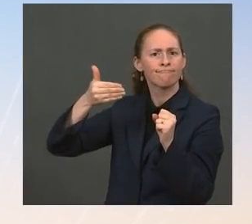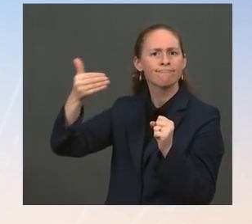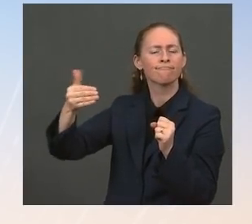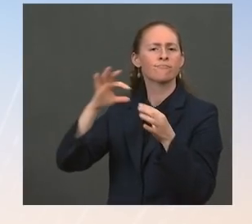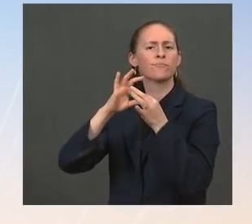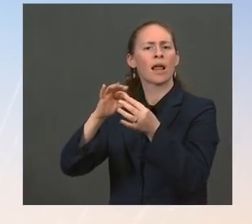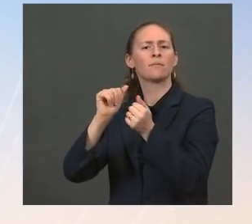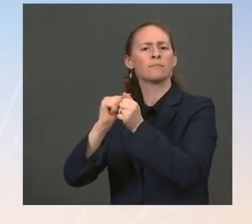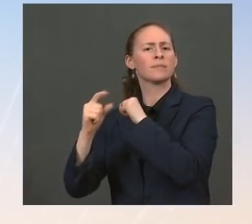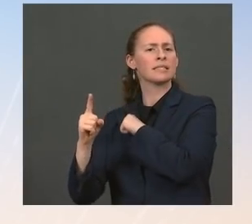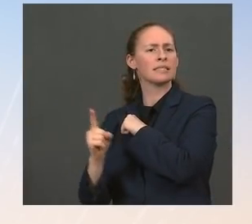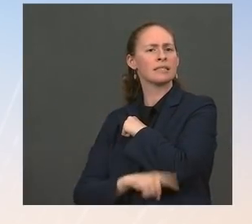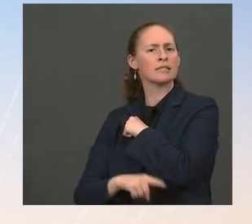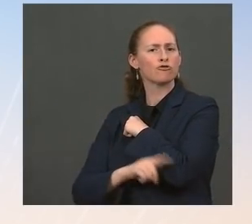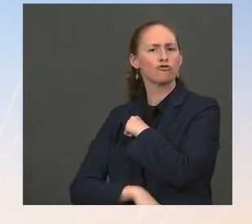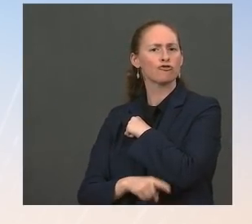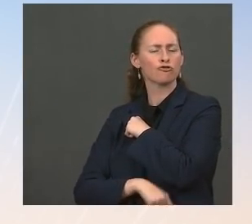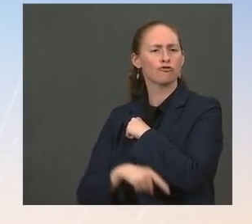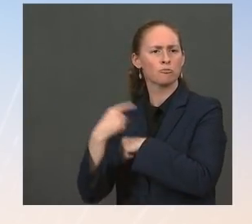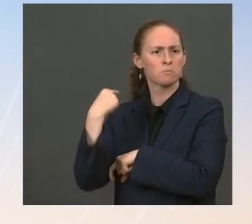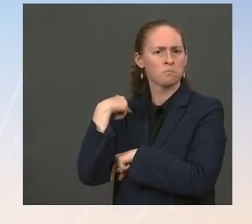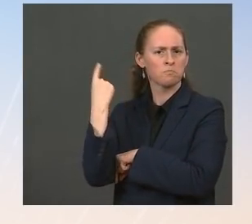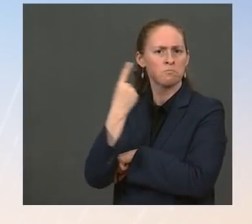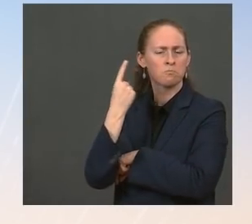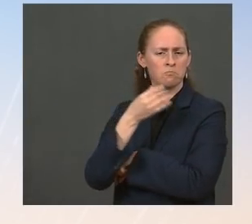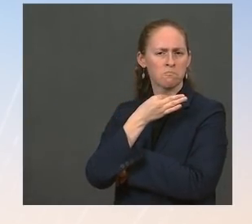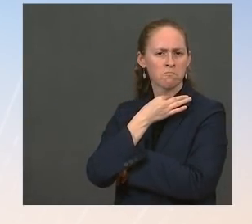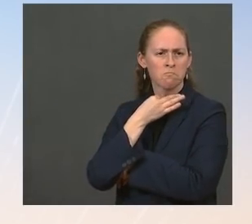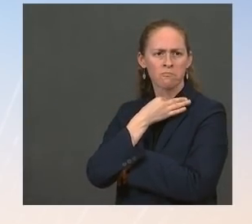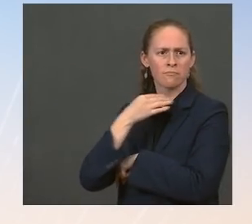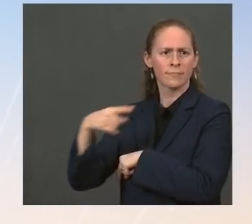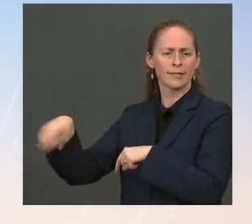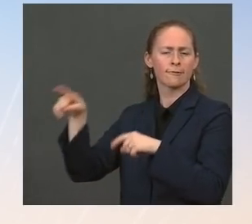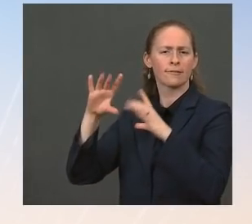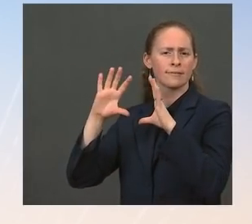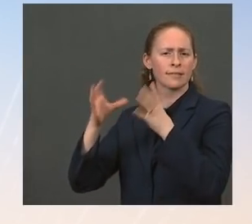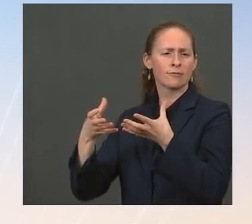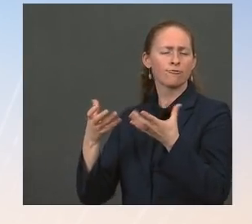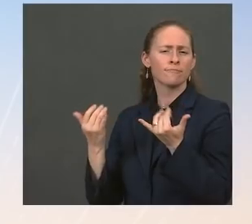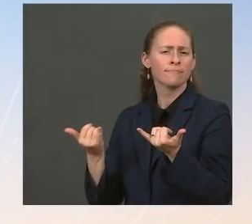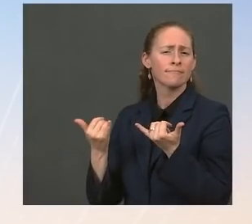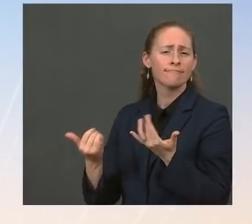Does this administration -- does the President feel that there is anyone in his administration